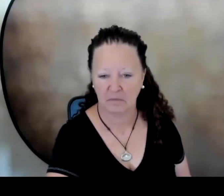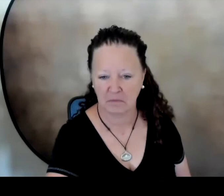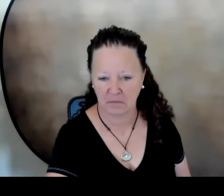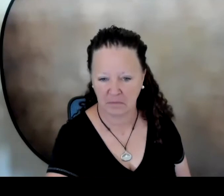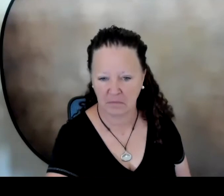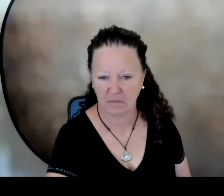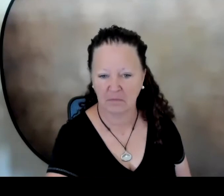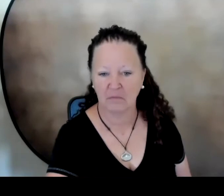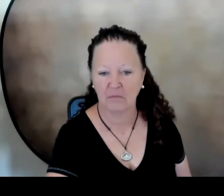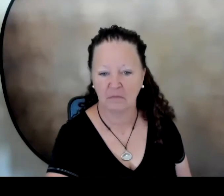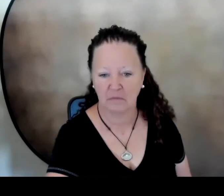It's very comforting for me.